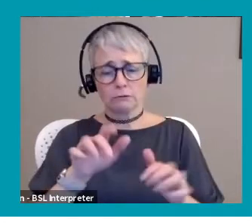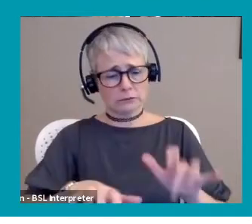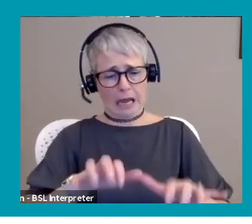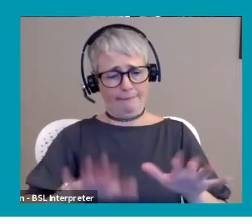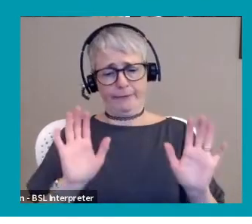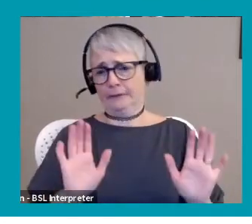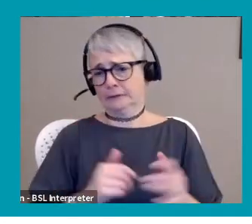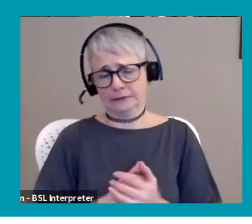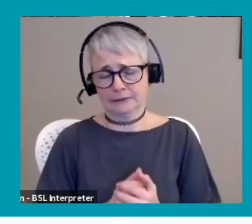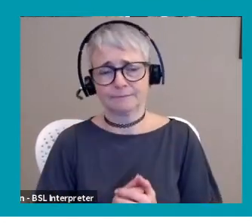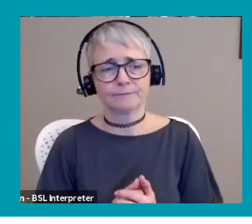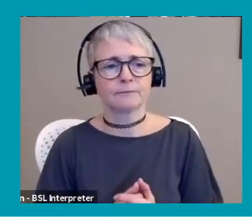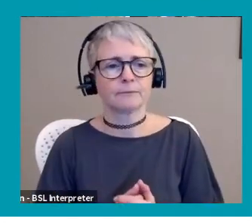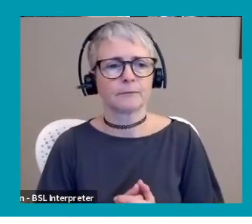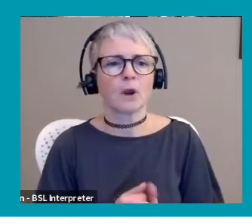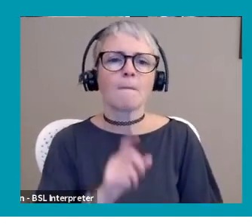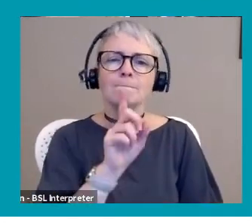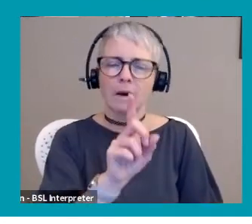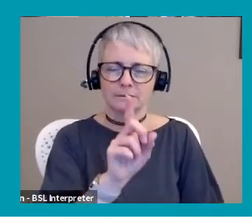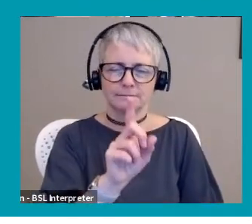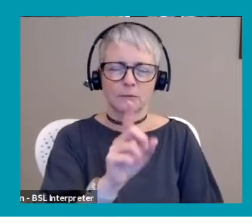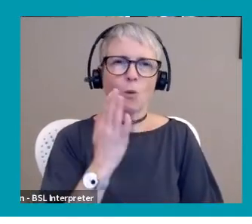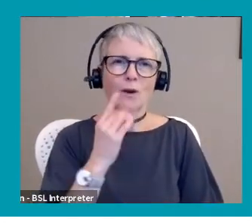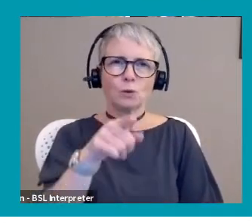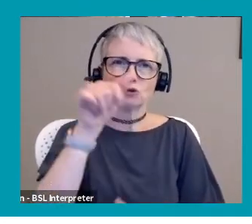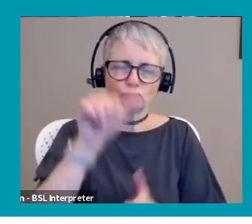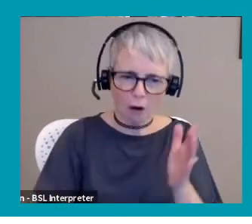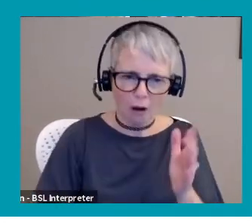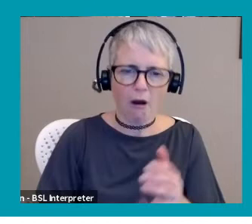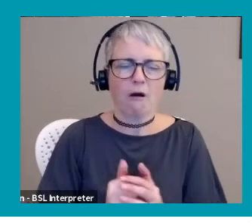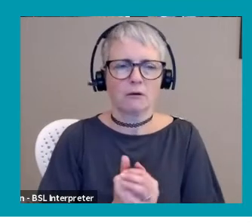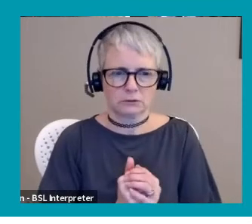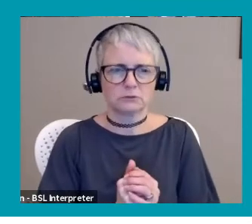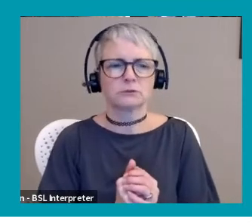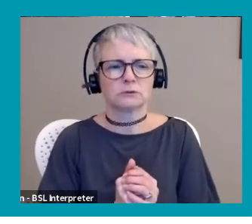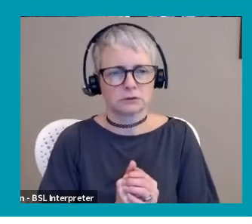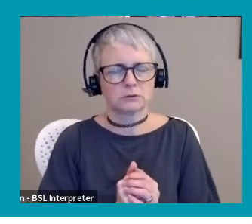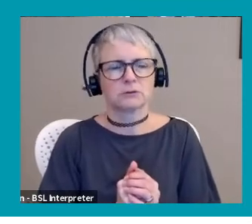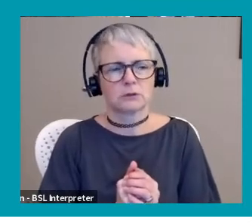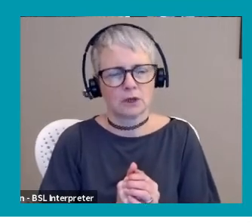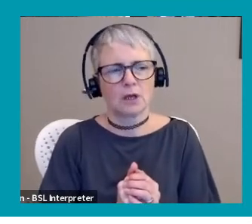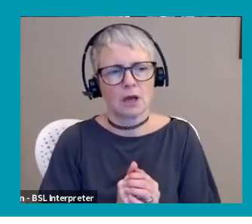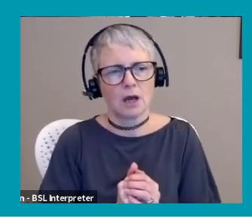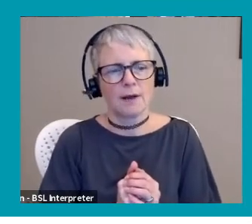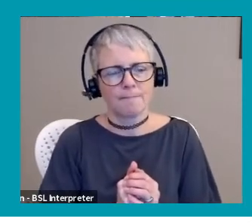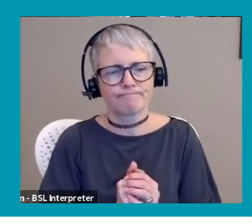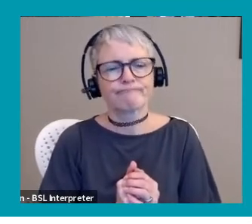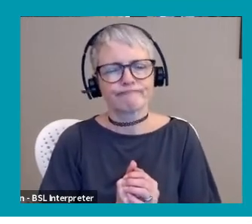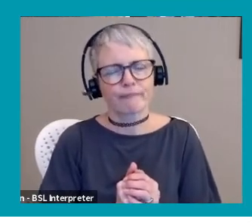But we think the approach you take when choosing your jobsites or job boards is really critical right Tammy?